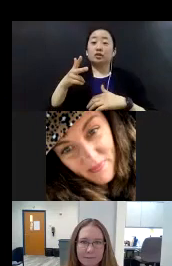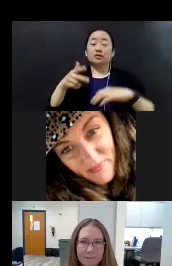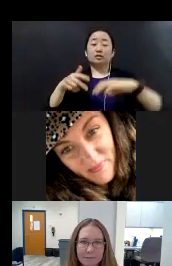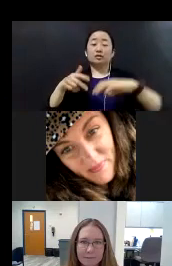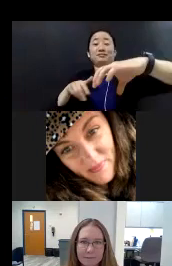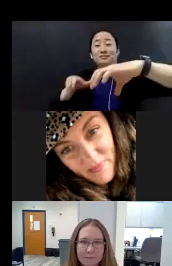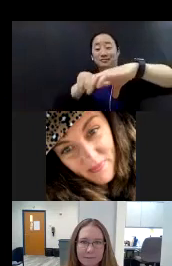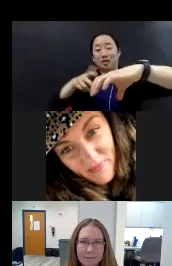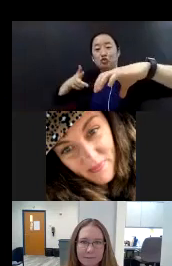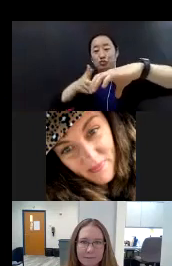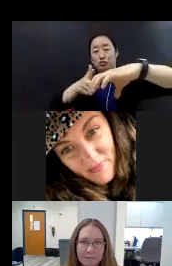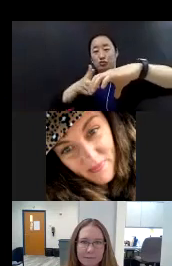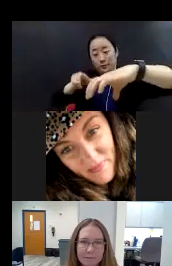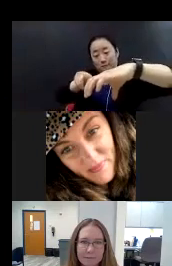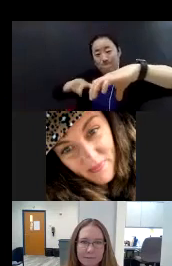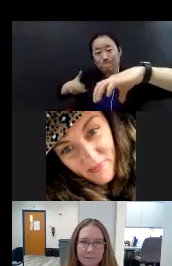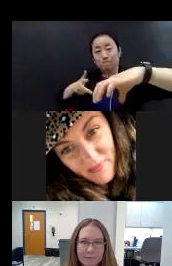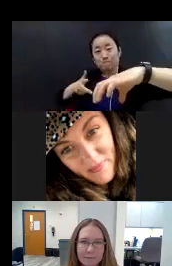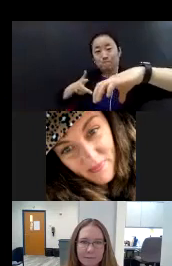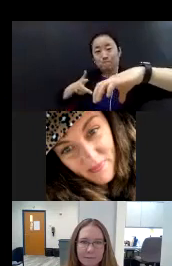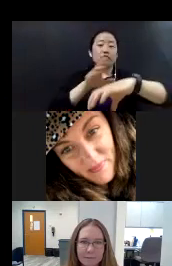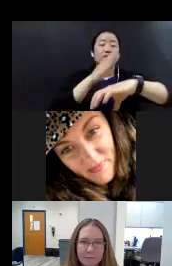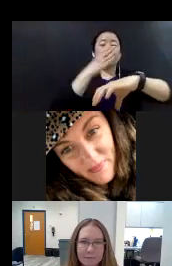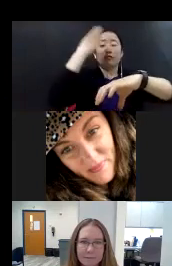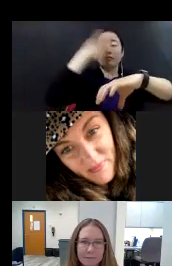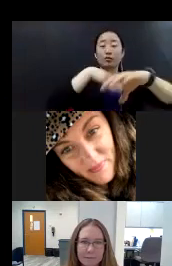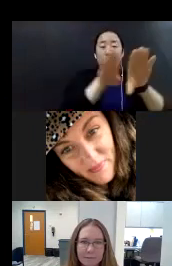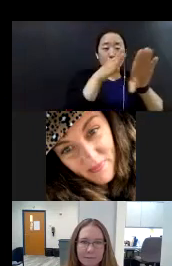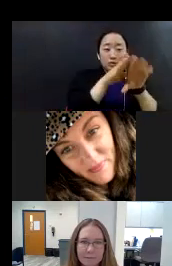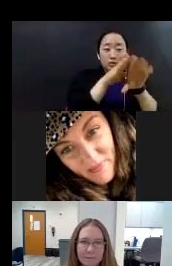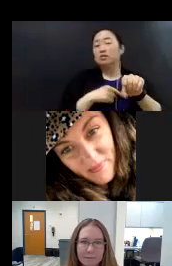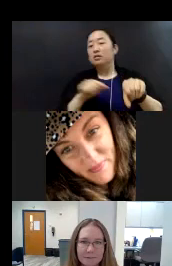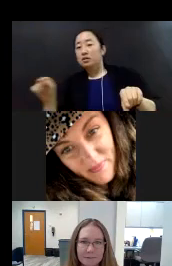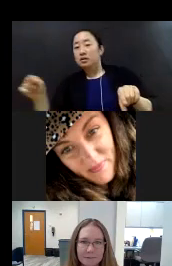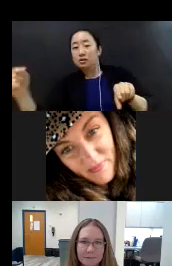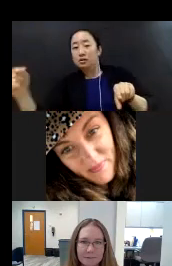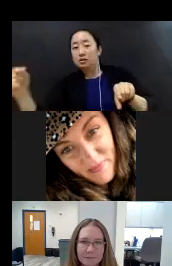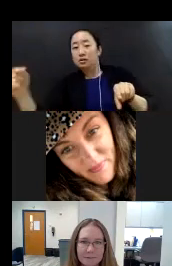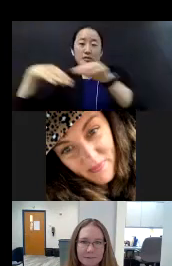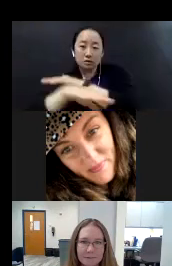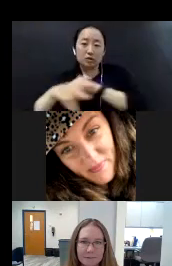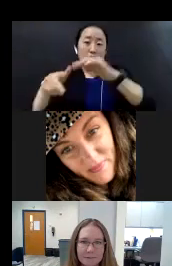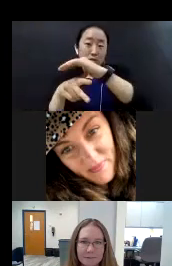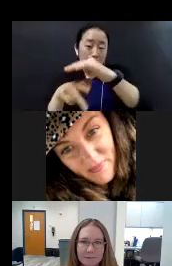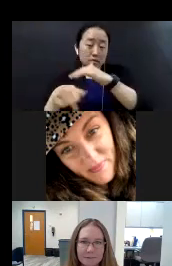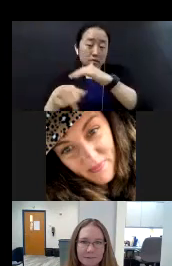FRONT DOOR, AND THOSE AREAS.